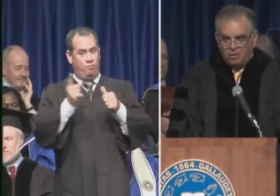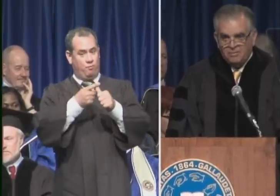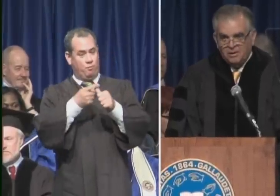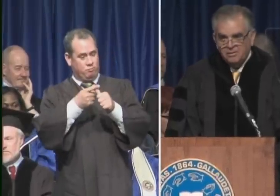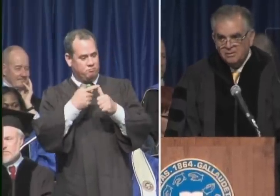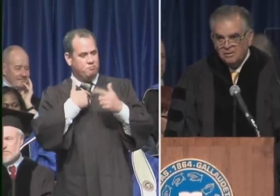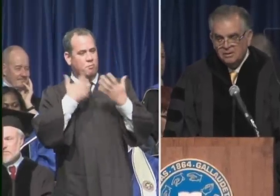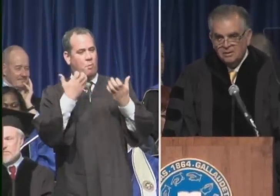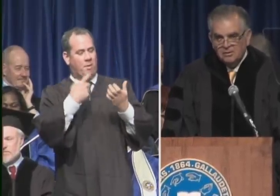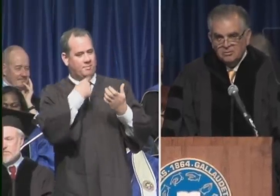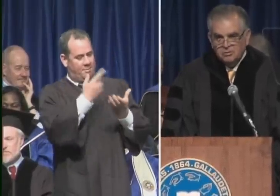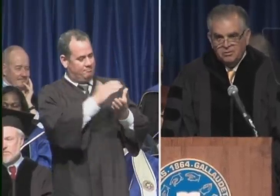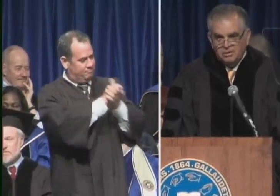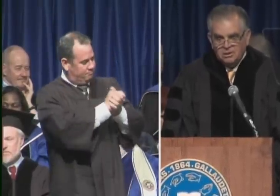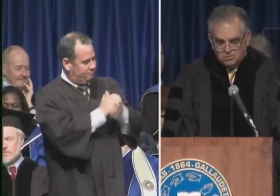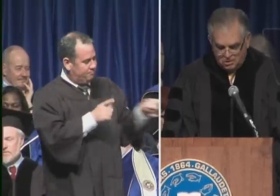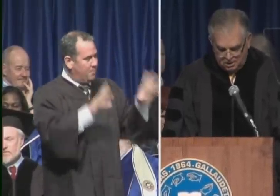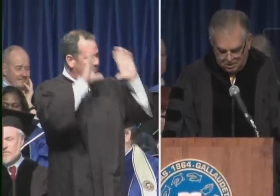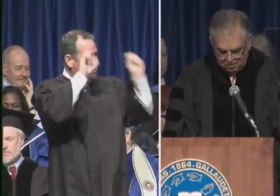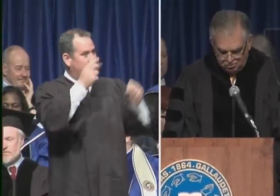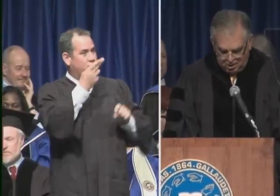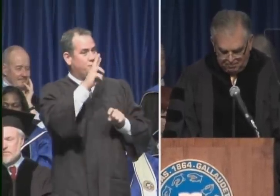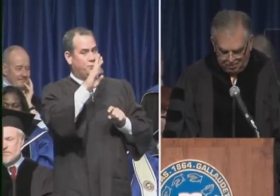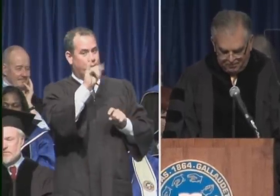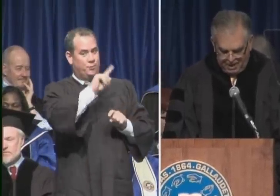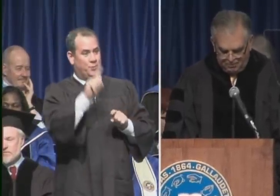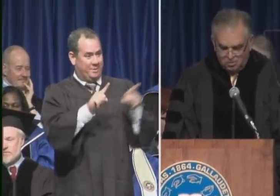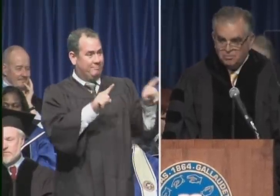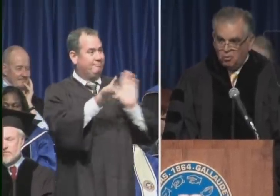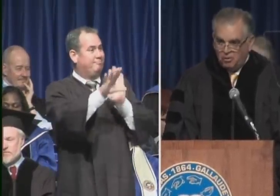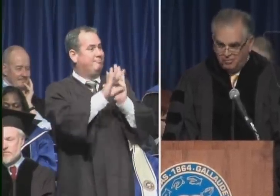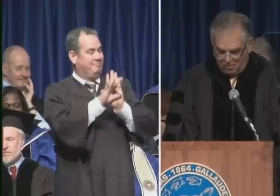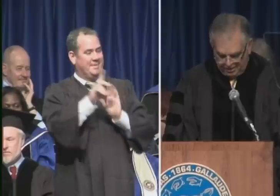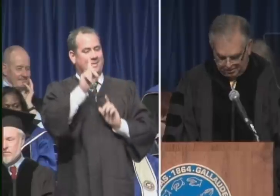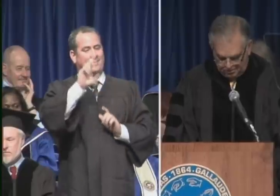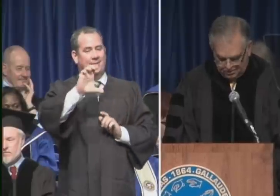to the DC Chamber of Commerce Board of Directors,